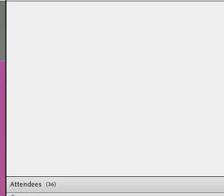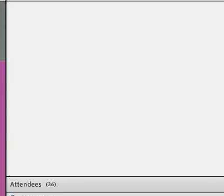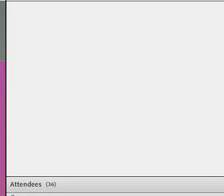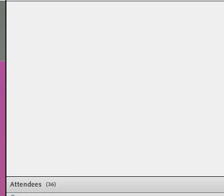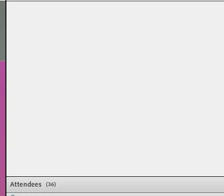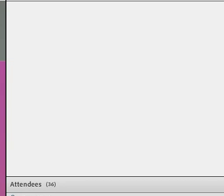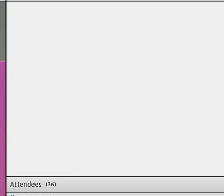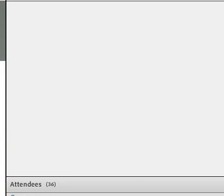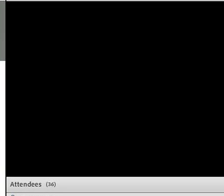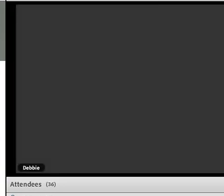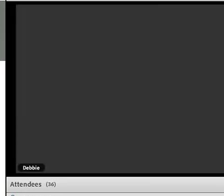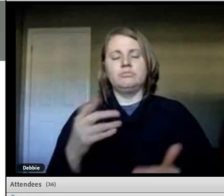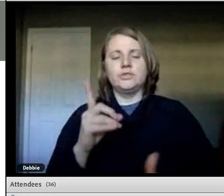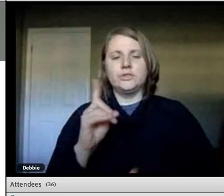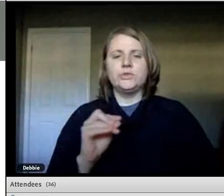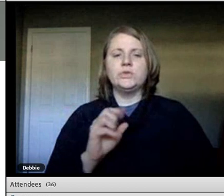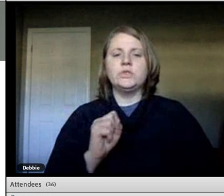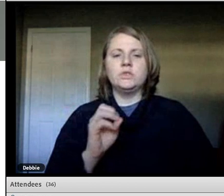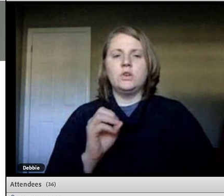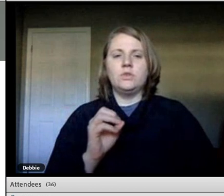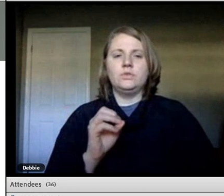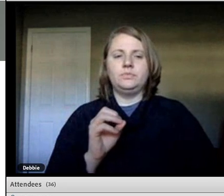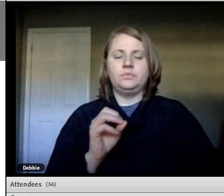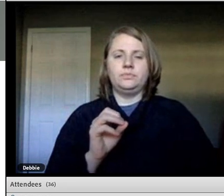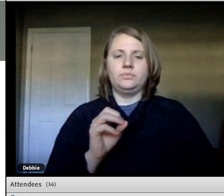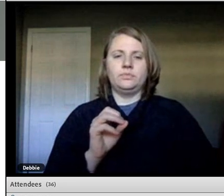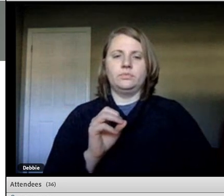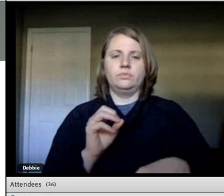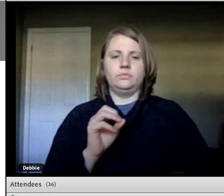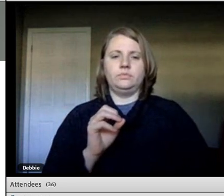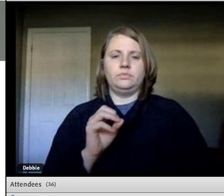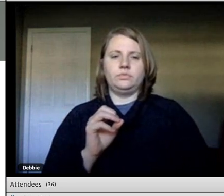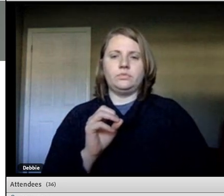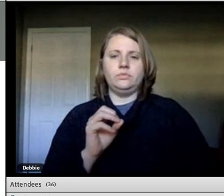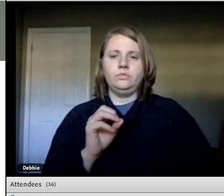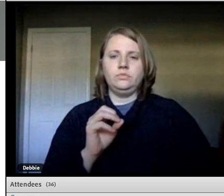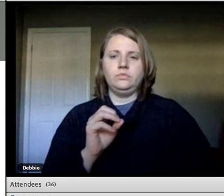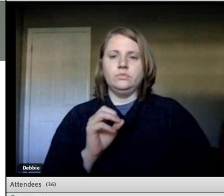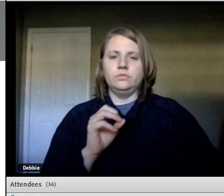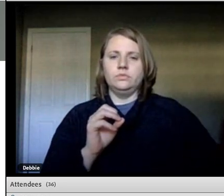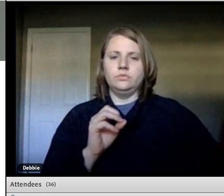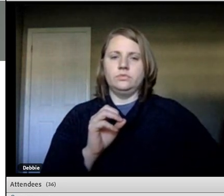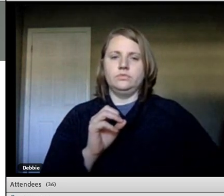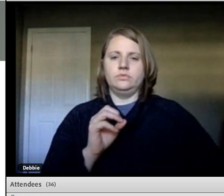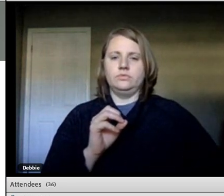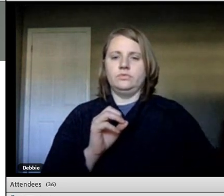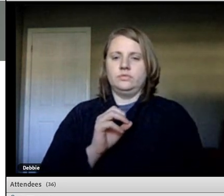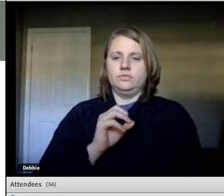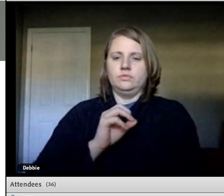Anyway, so, yes, probably because there's Catawba Valley.